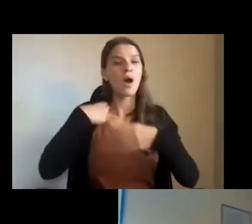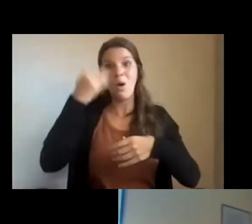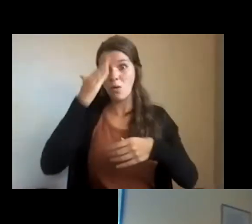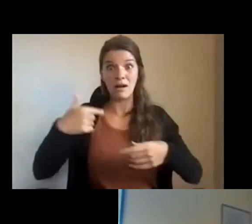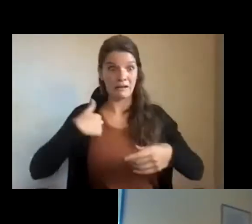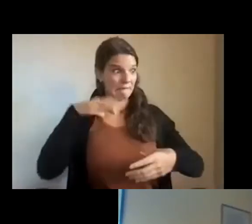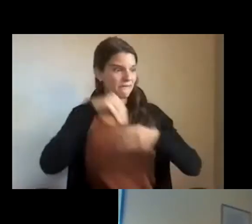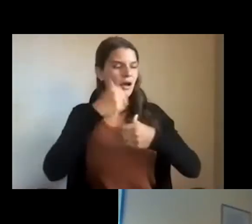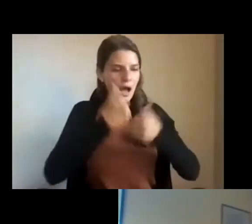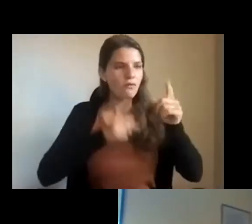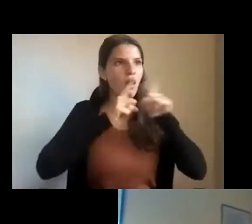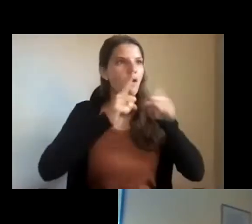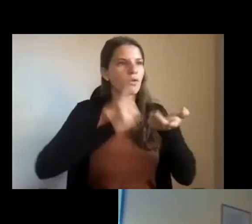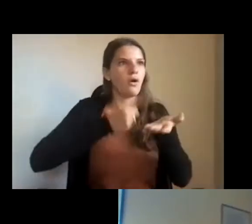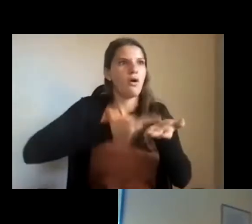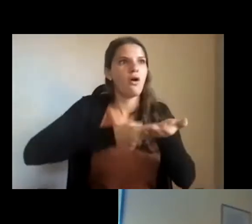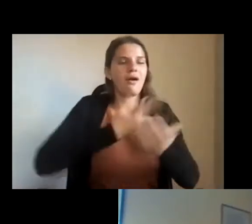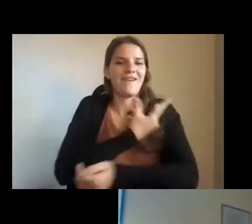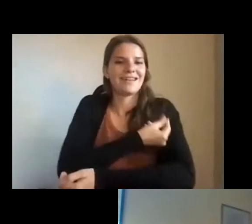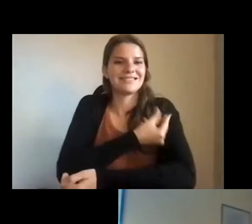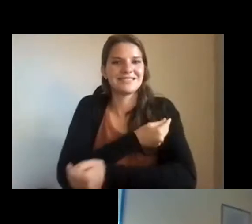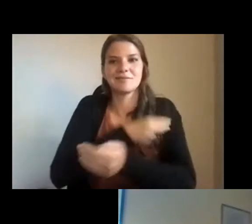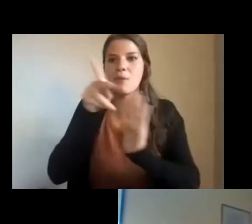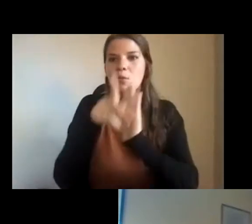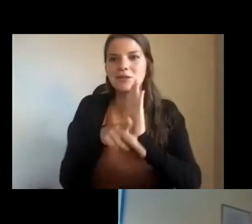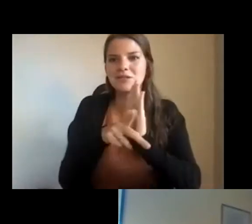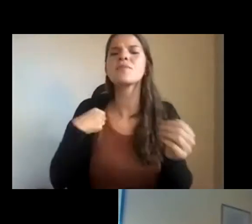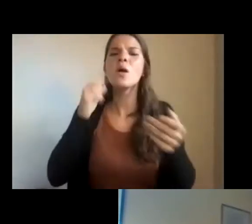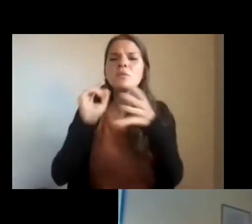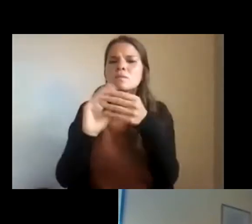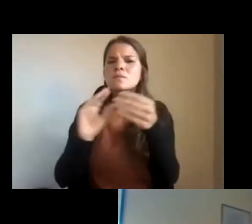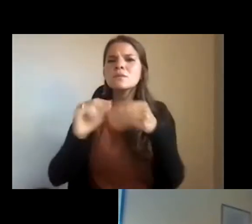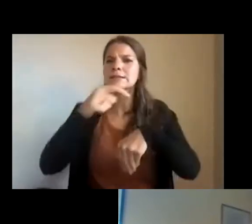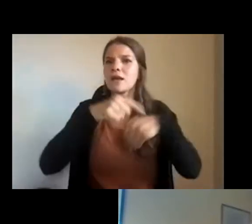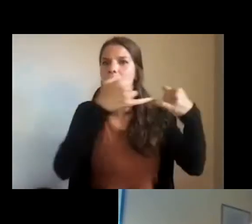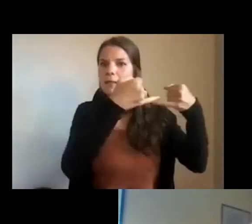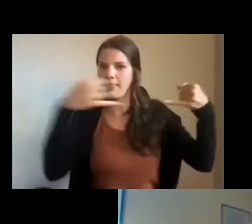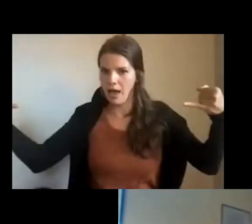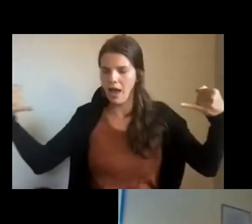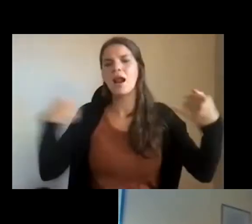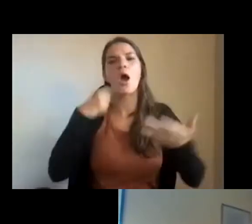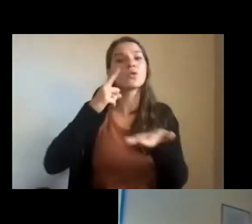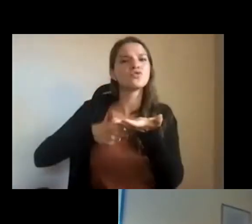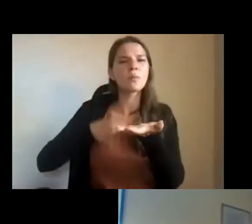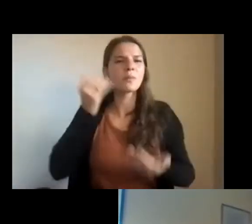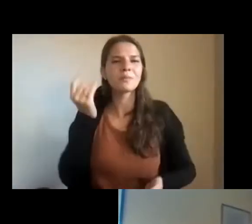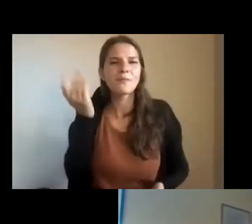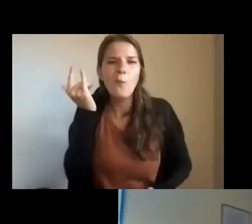lately. A little bit of timeline and then kind of what I've feel is our "why" of the vaccine mandate.